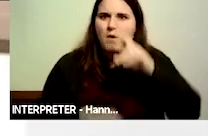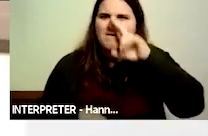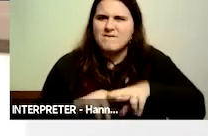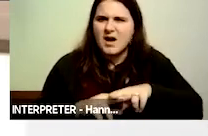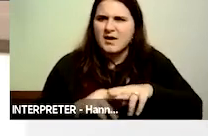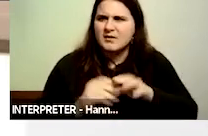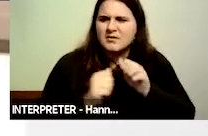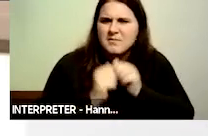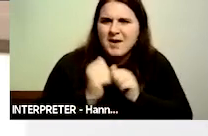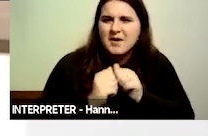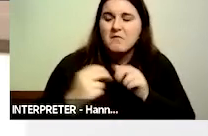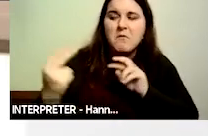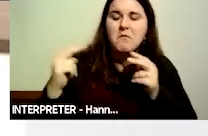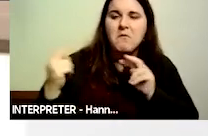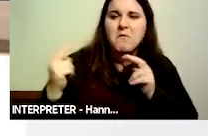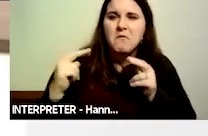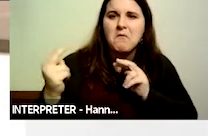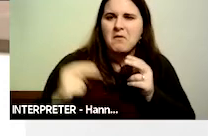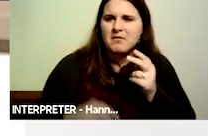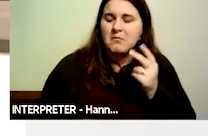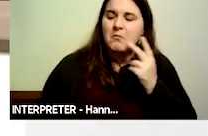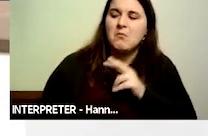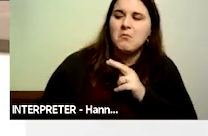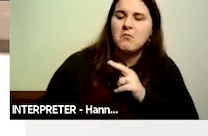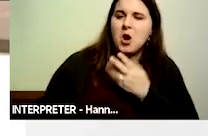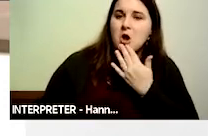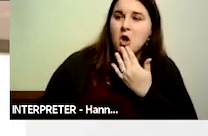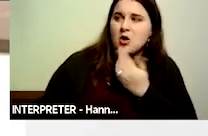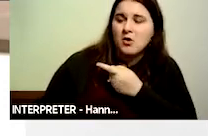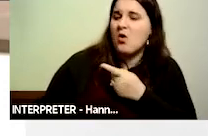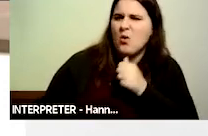of be checking out to see, well, they've got those badges. I don't have that badge at. So